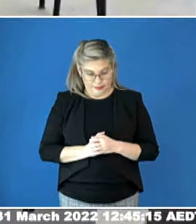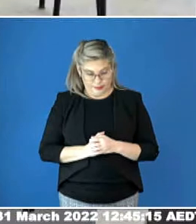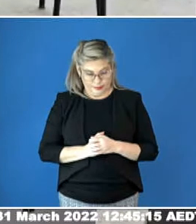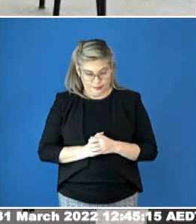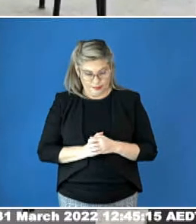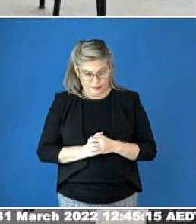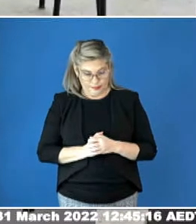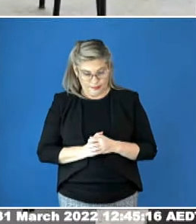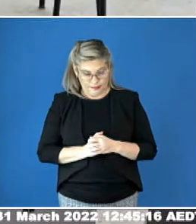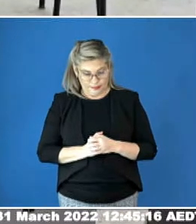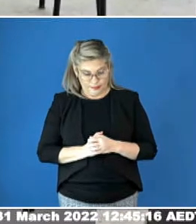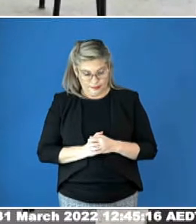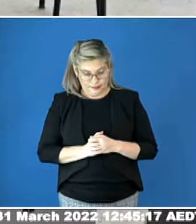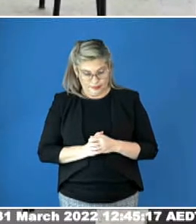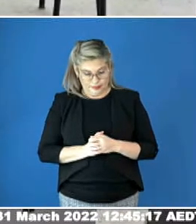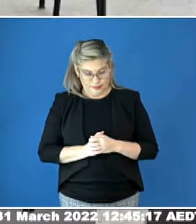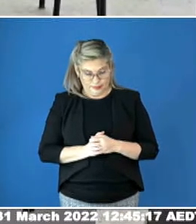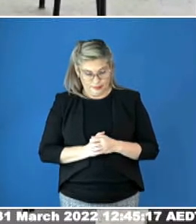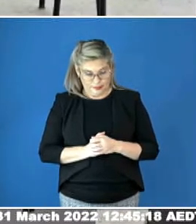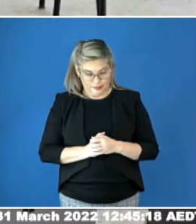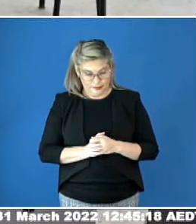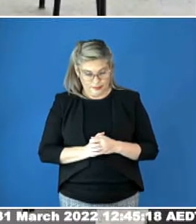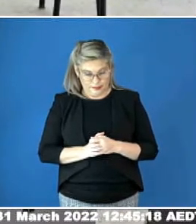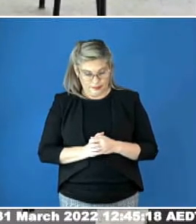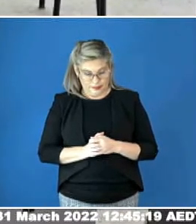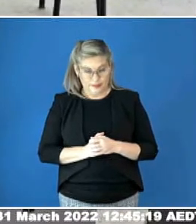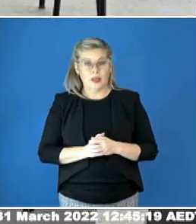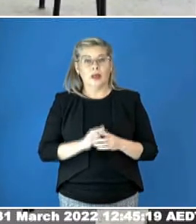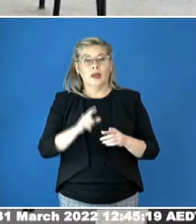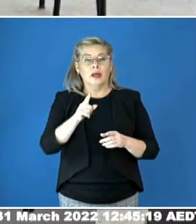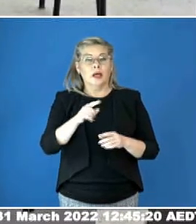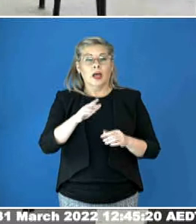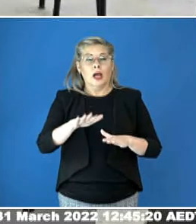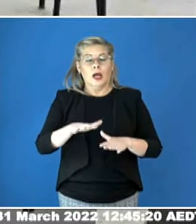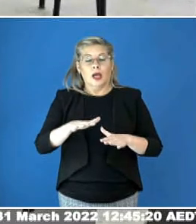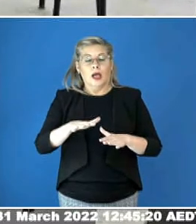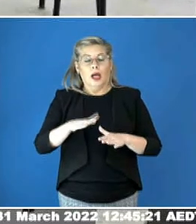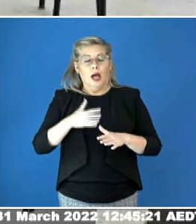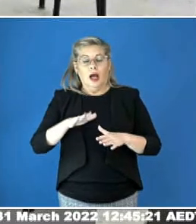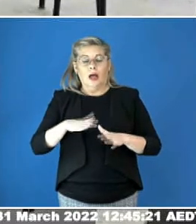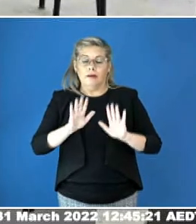instead of it being prospective, what would she actually do right now. But I won't take it - I won't press for that, Chair.